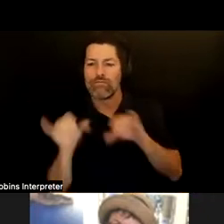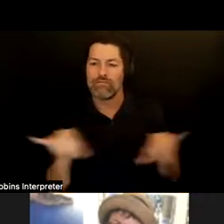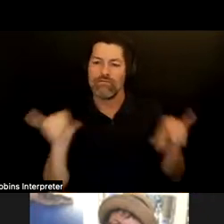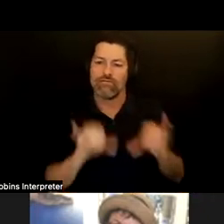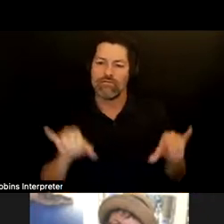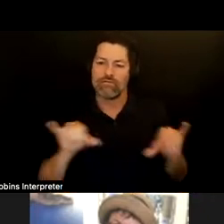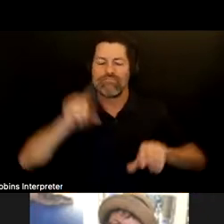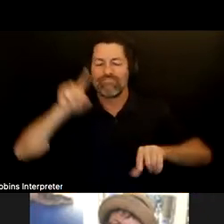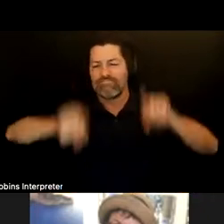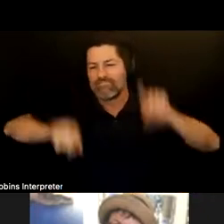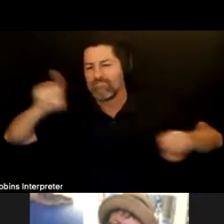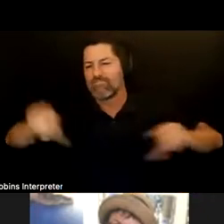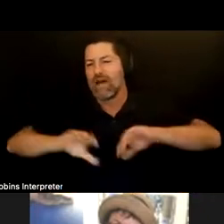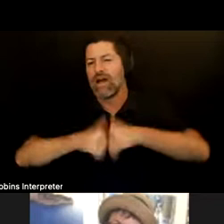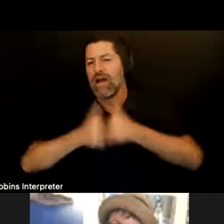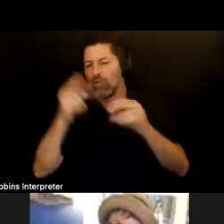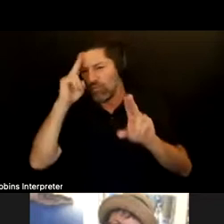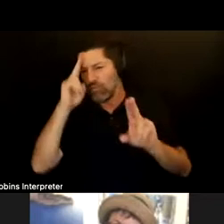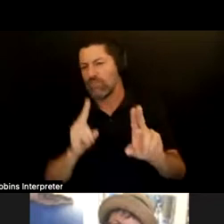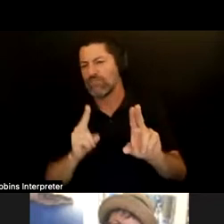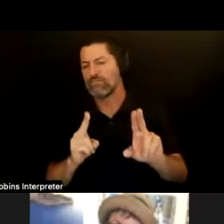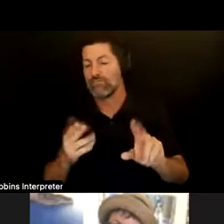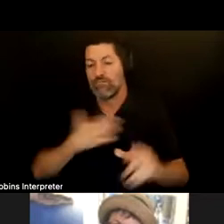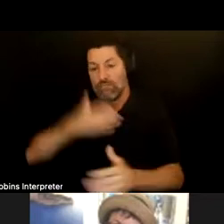levels of observance and my husband who is gluten-free.